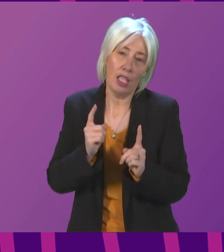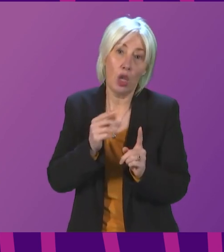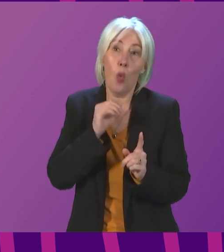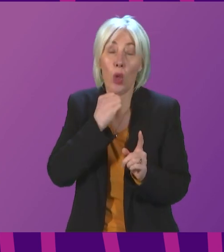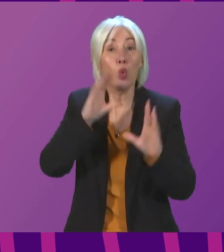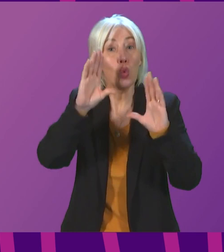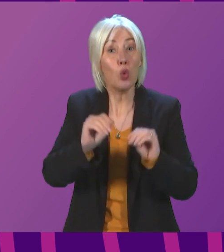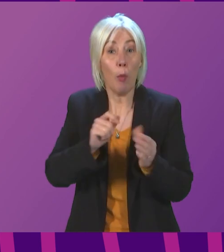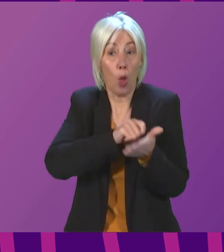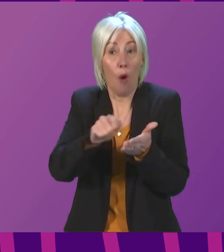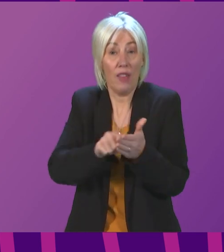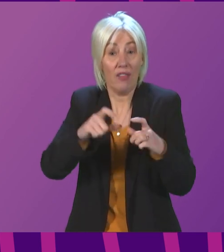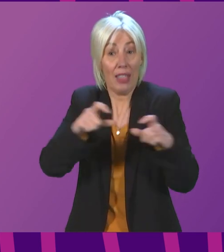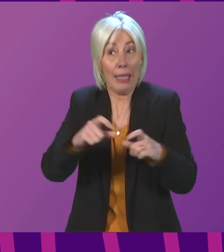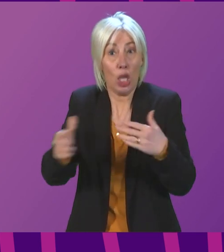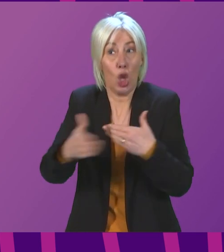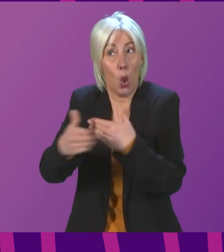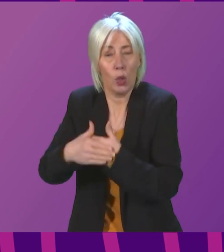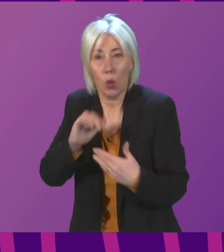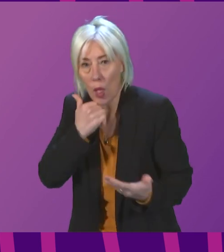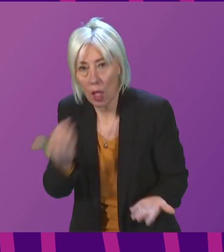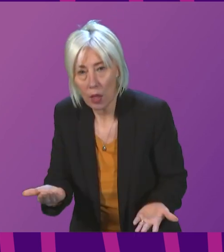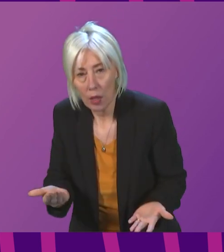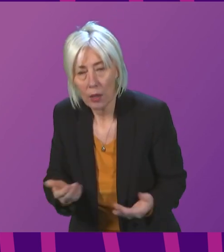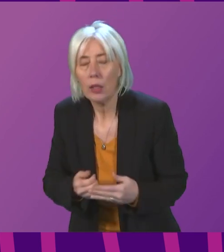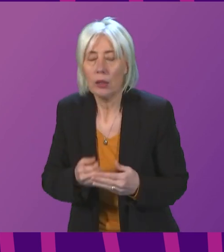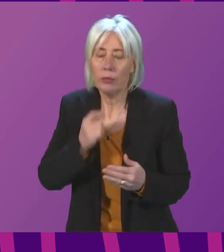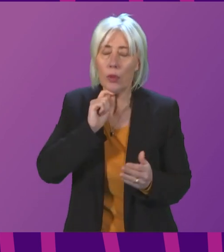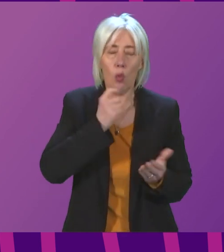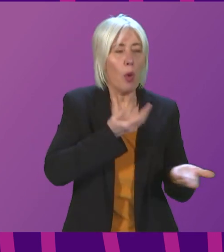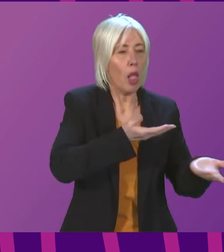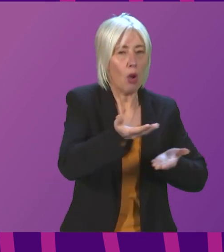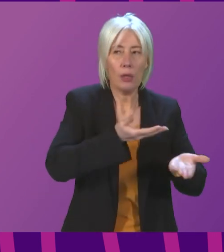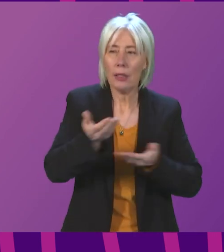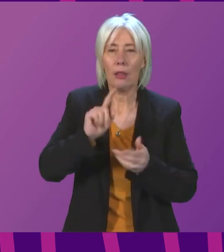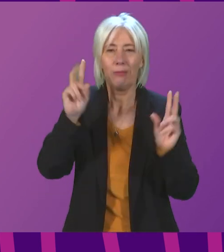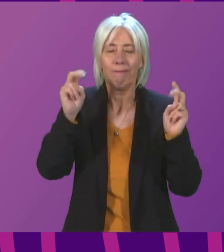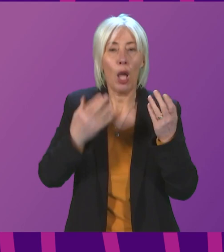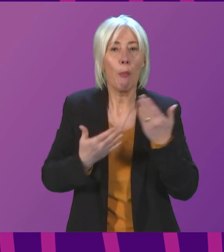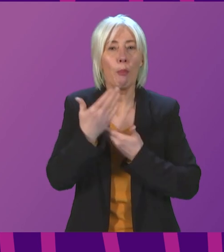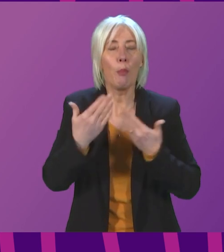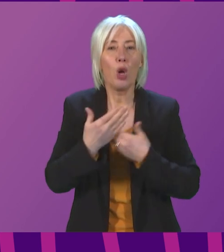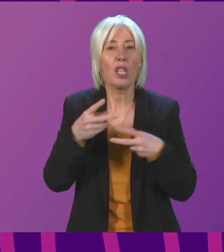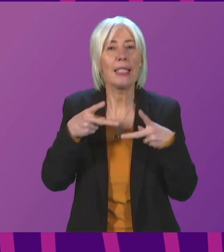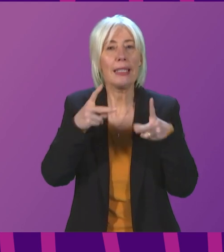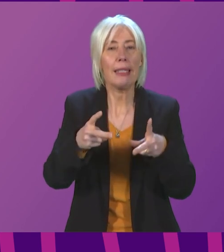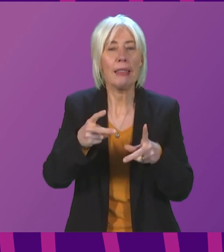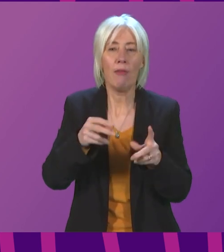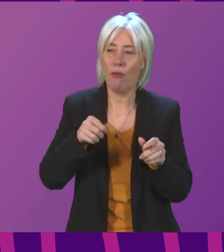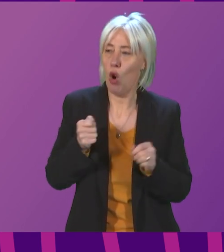We will consult on what a modern system of railway stations and offices looks like.